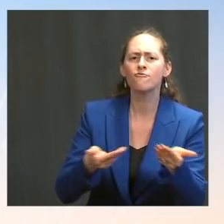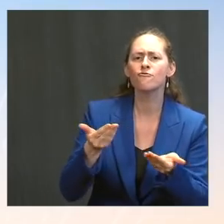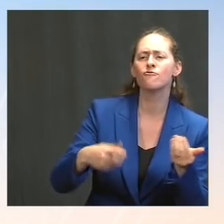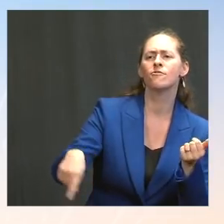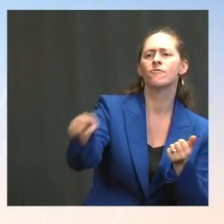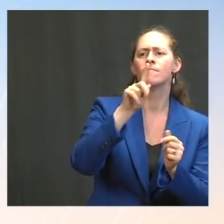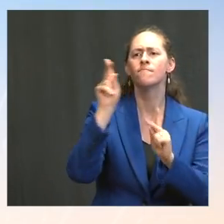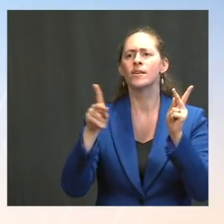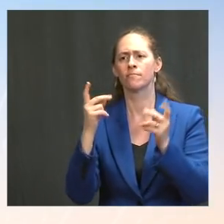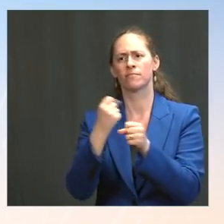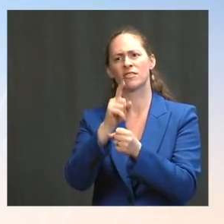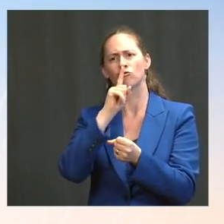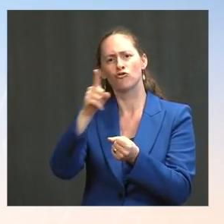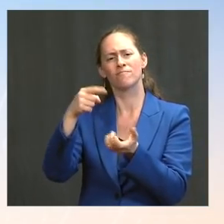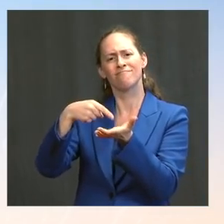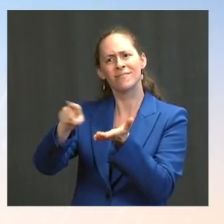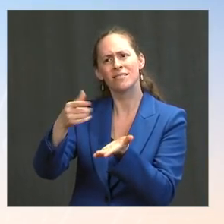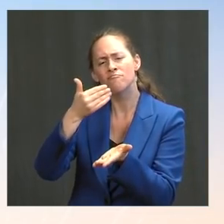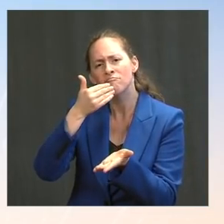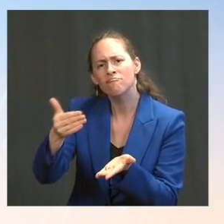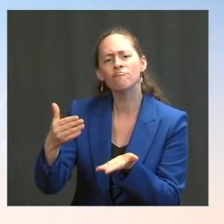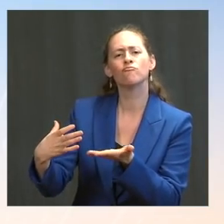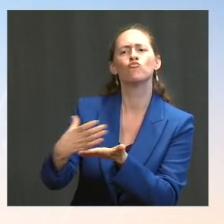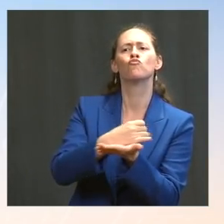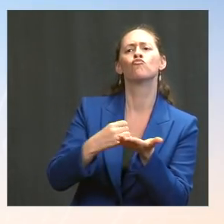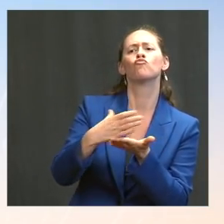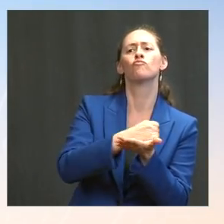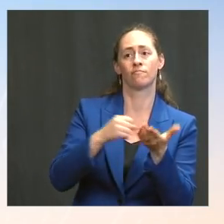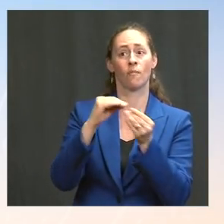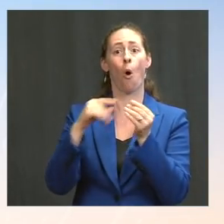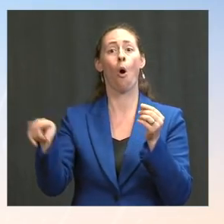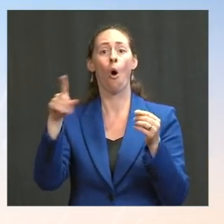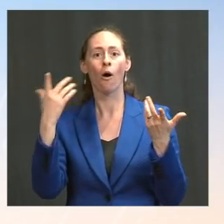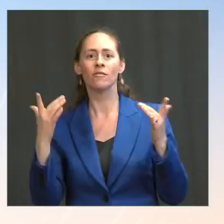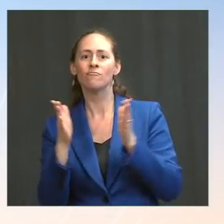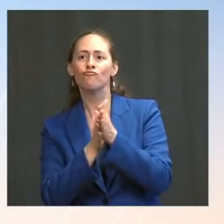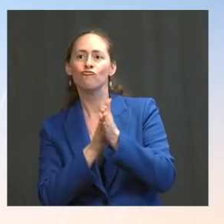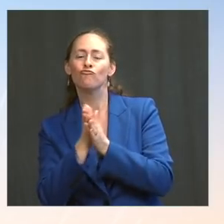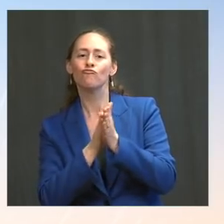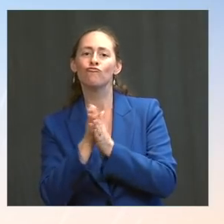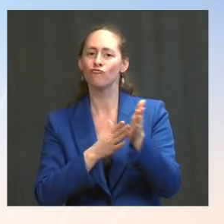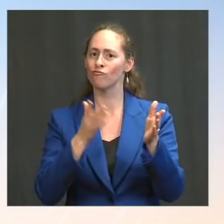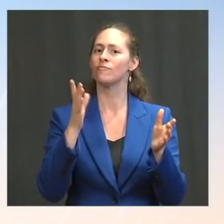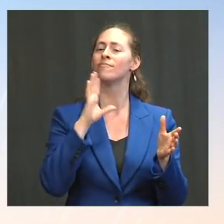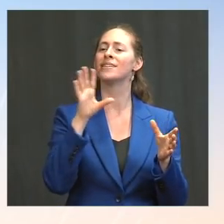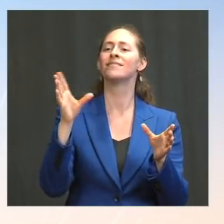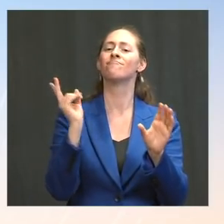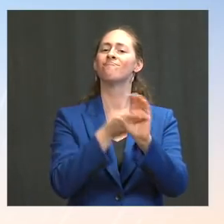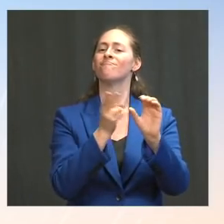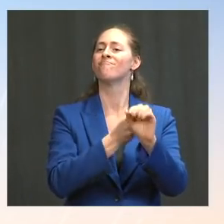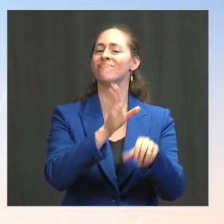and people are taking jobs at a faster clip. Good news on both fronts. The second is, as we look, there's --